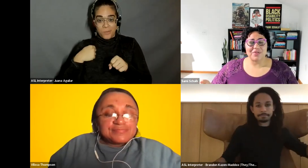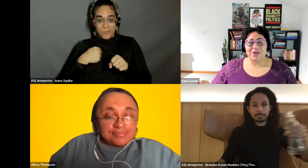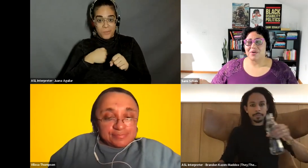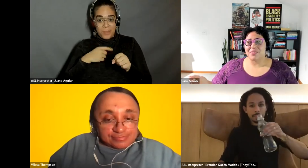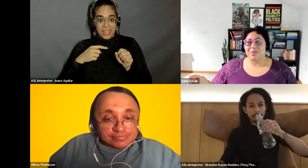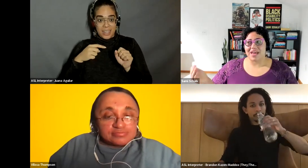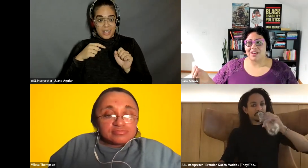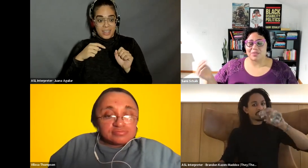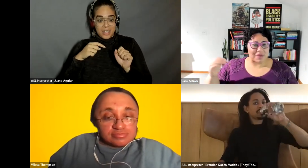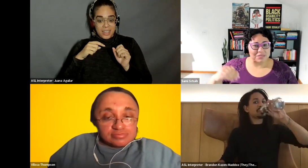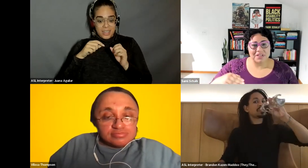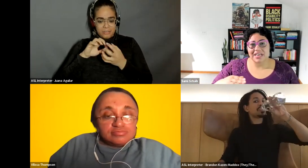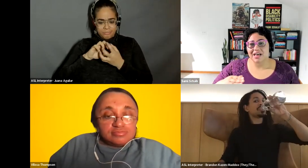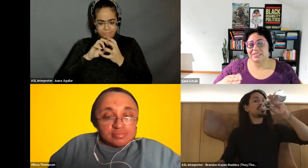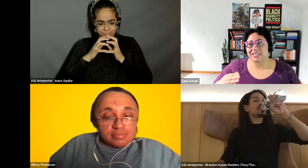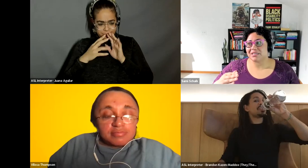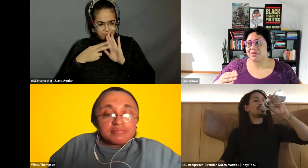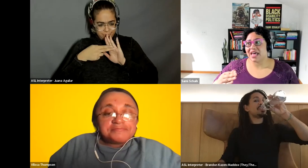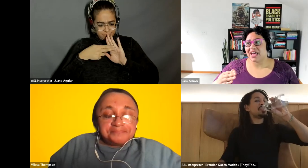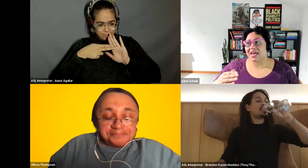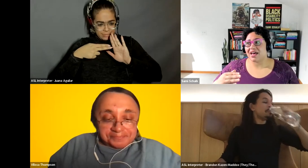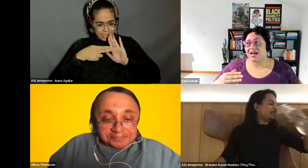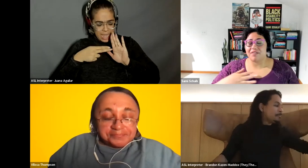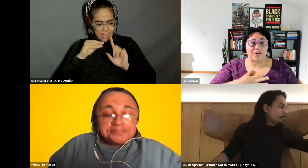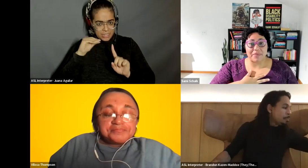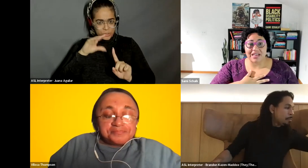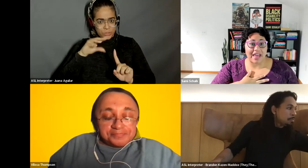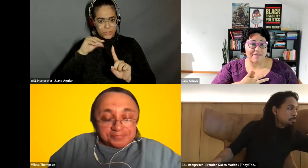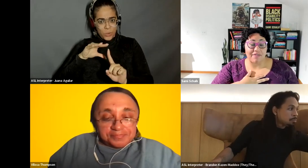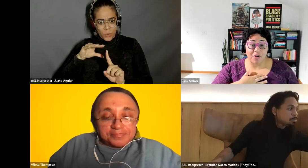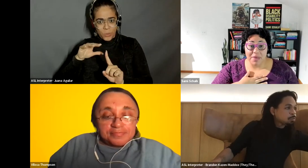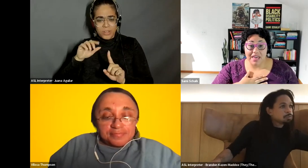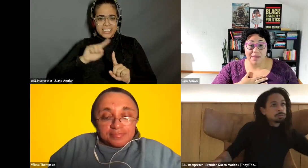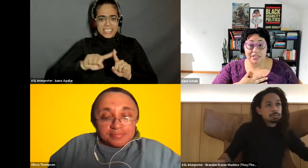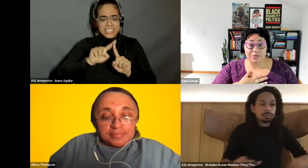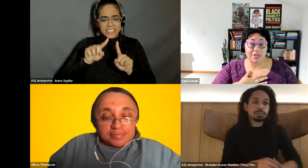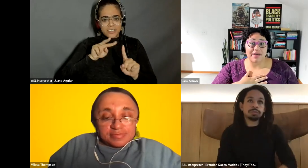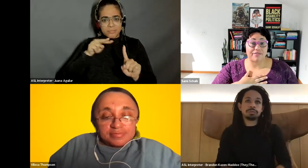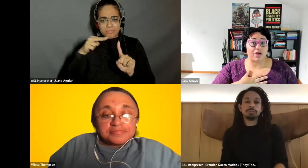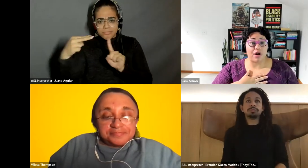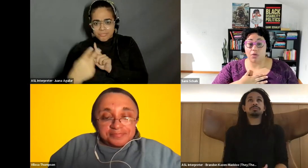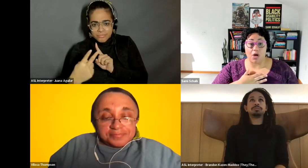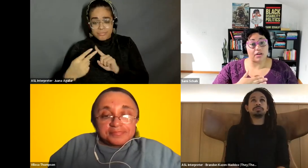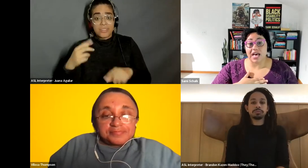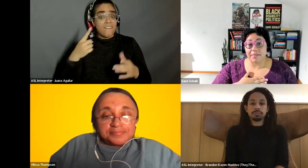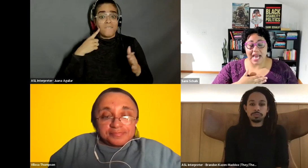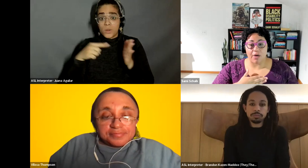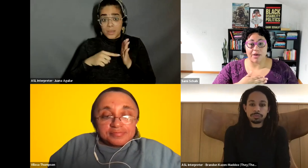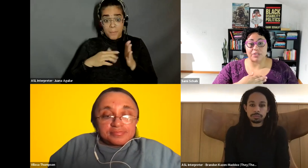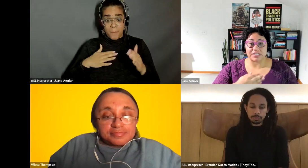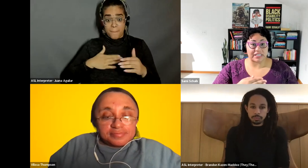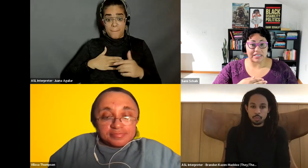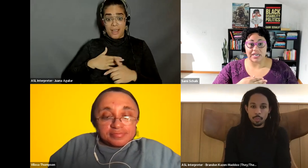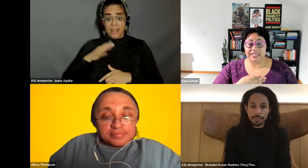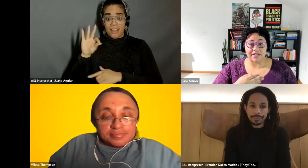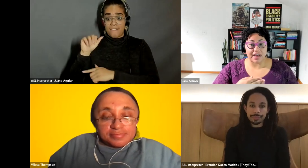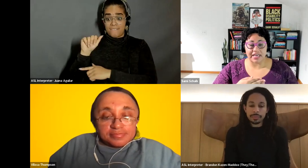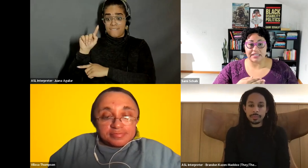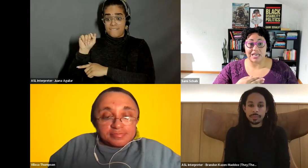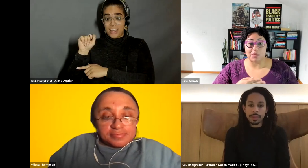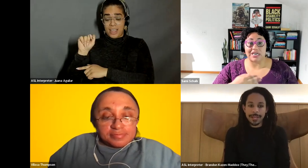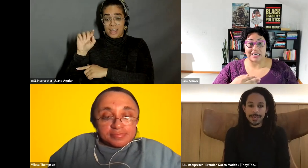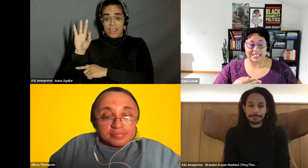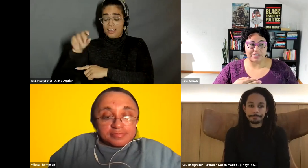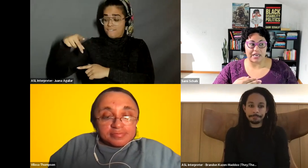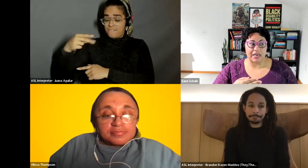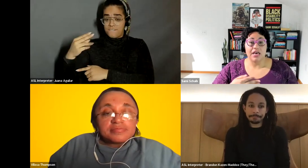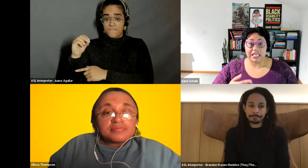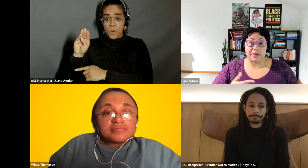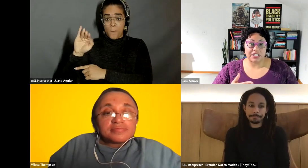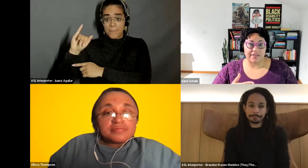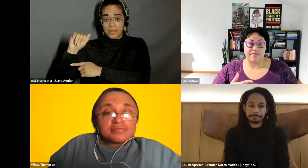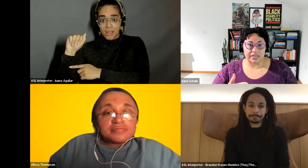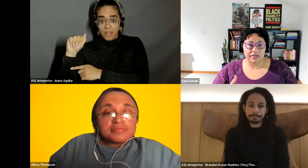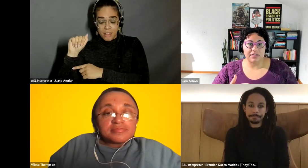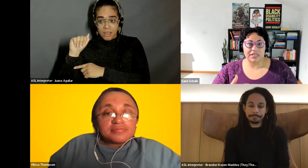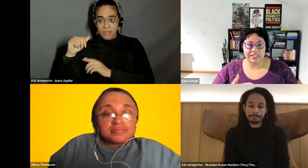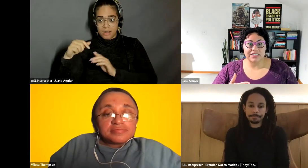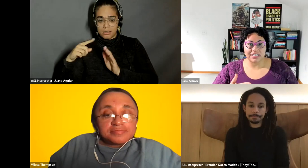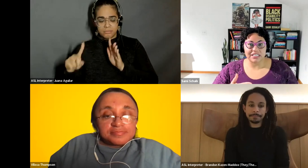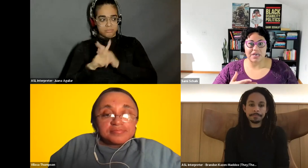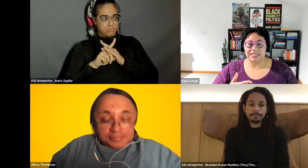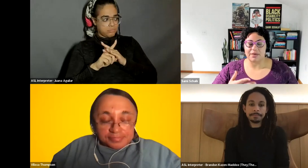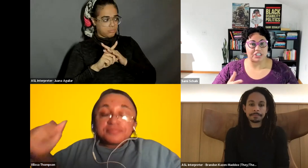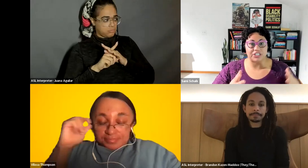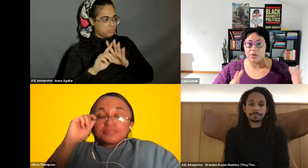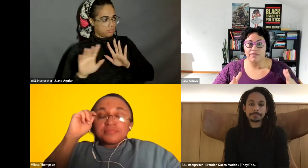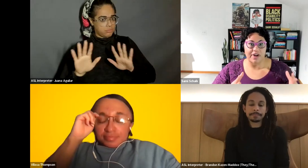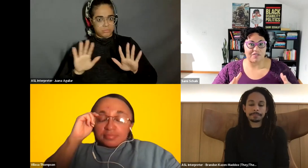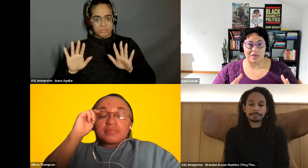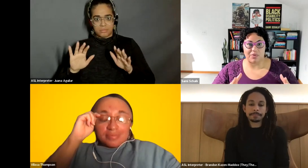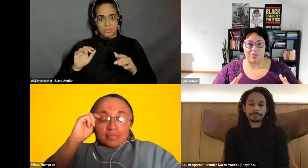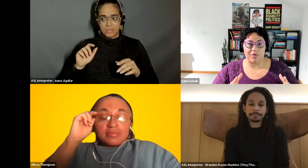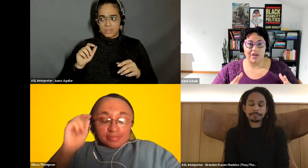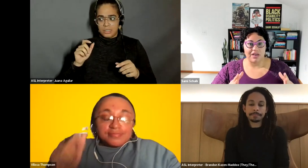Sami Schalk: You know the way that respectability comes into play for me like fatphobia came into play for a long time, and how I was resistant to identifying as disabled and accepting especially physical assistance, because I was just so afraid of people